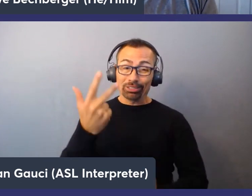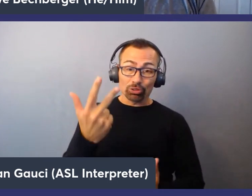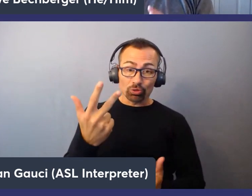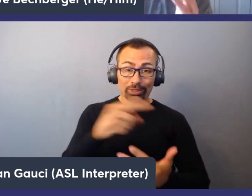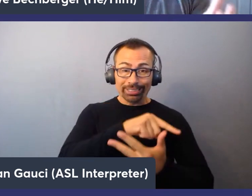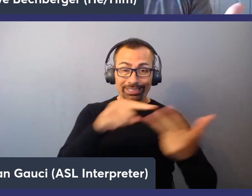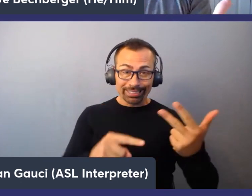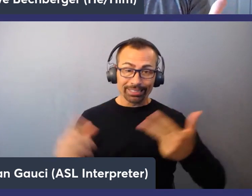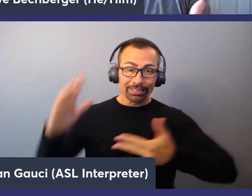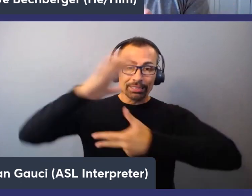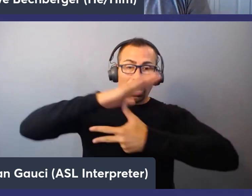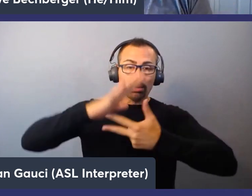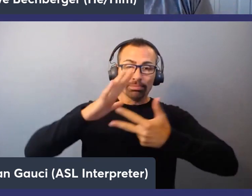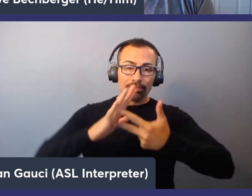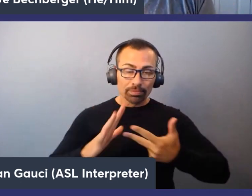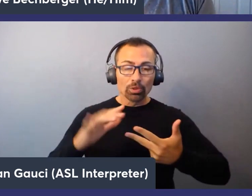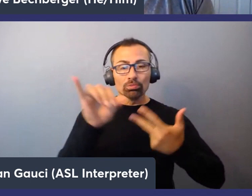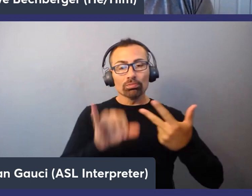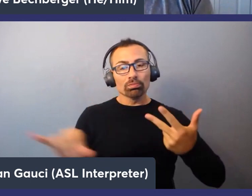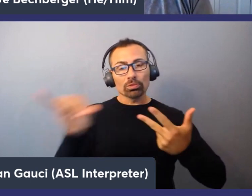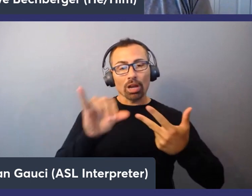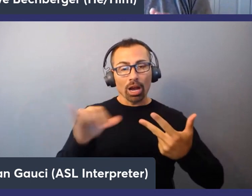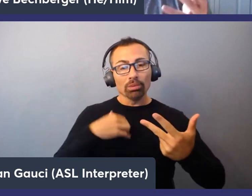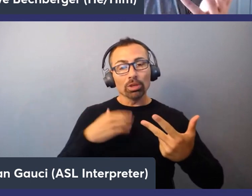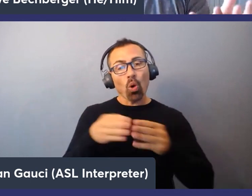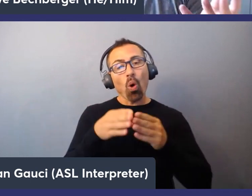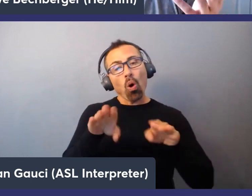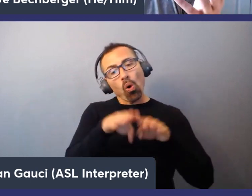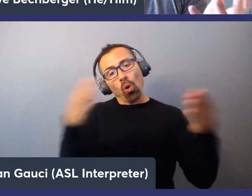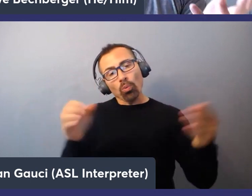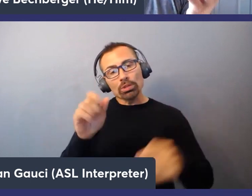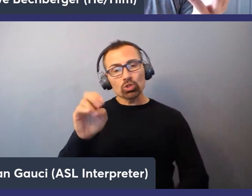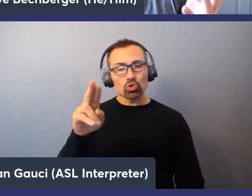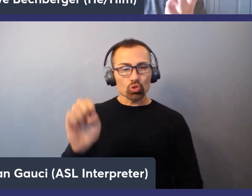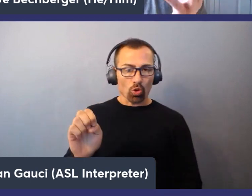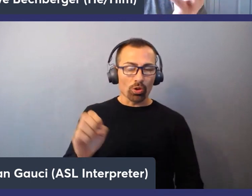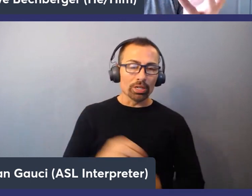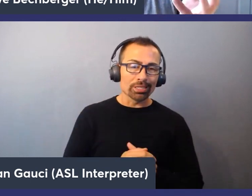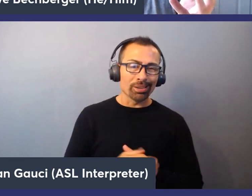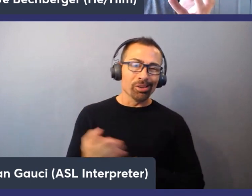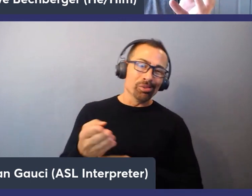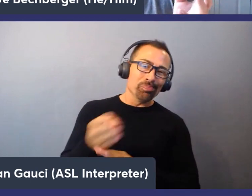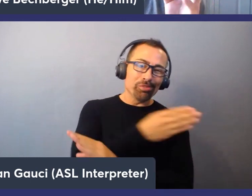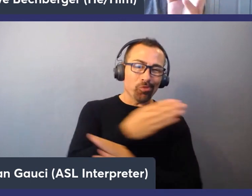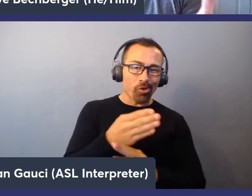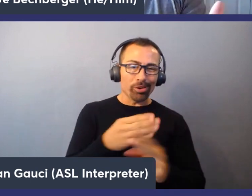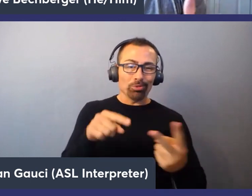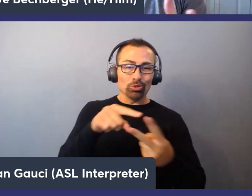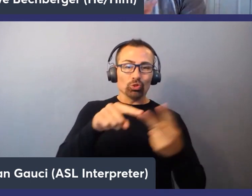So for a long time, we have supported both. There's these two most common data models that you use in graphs,